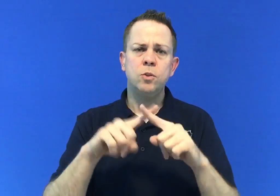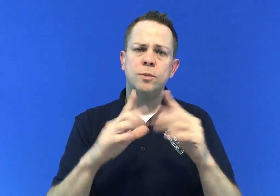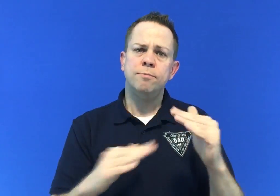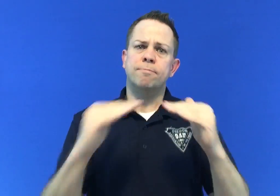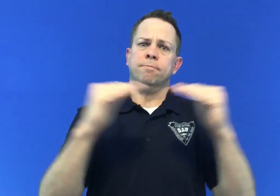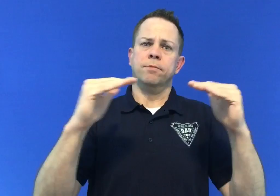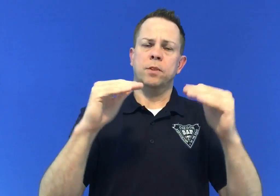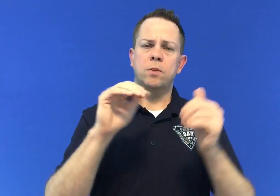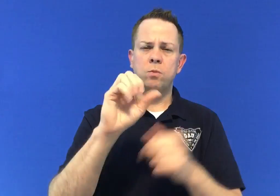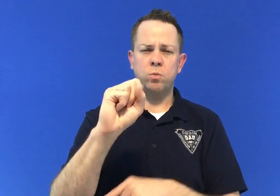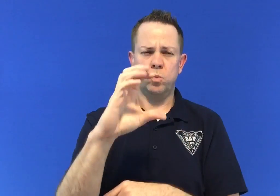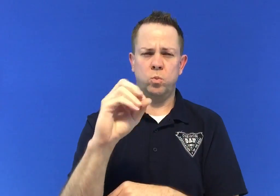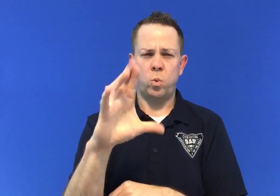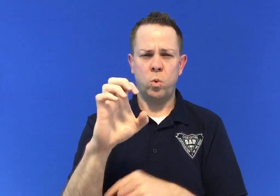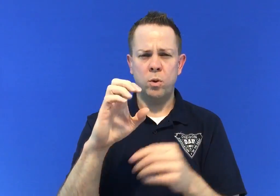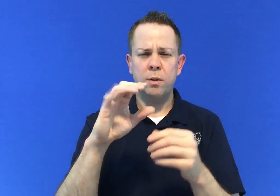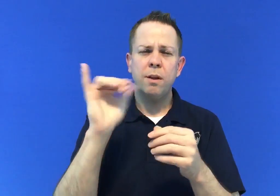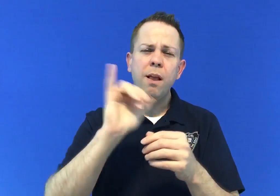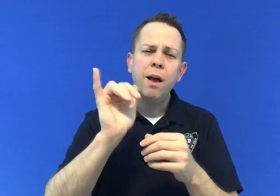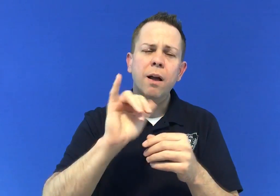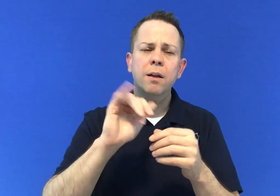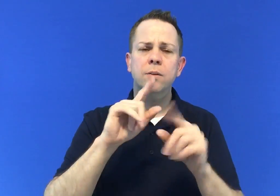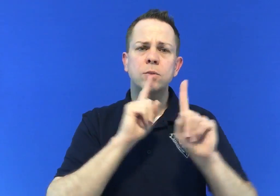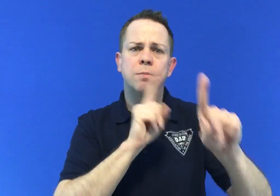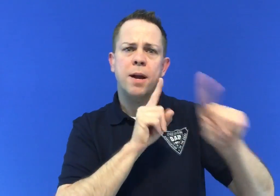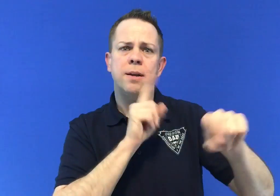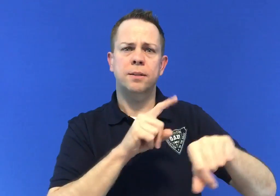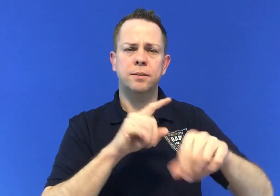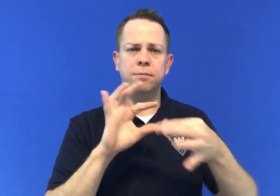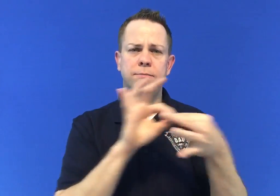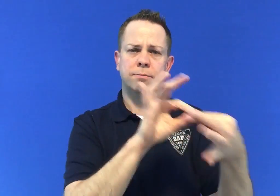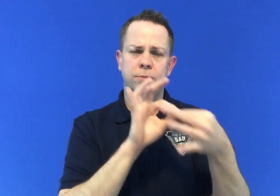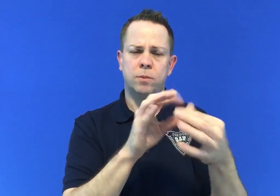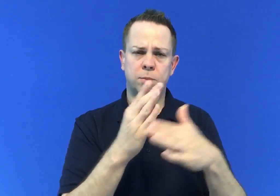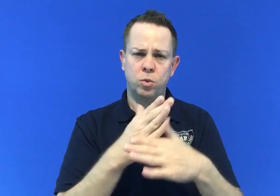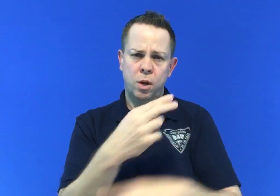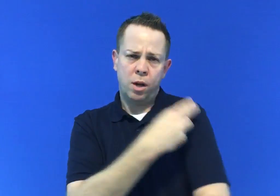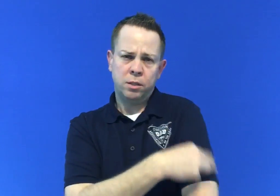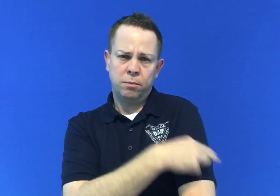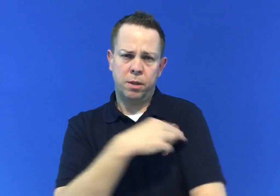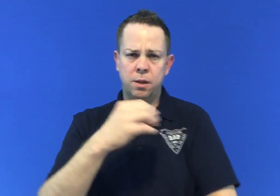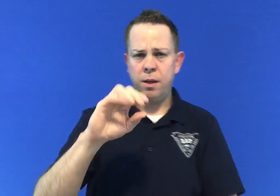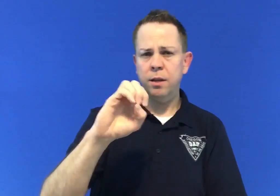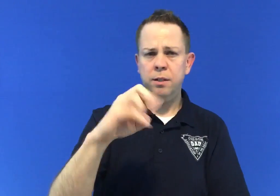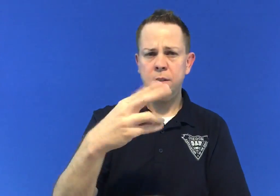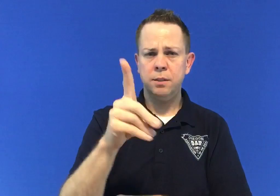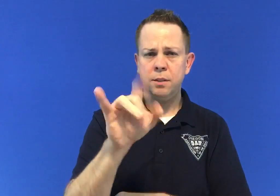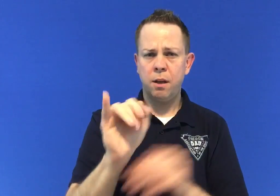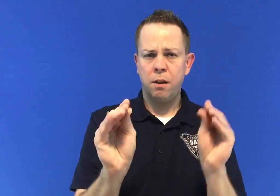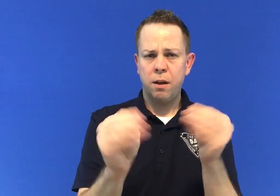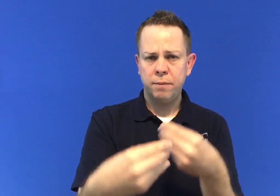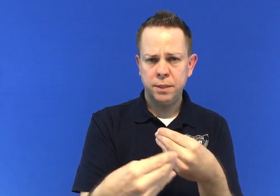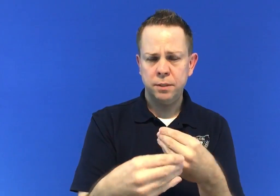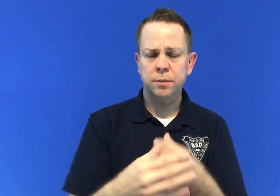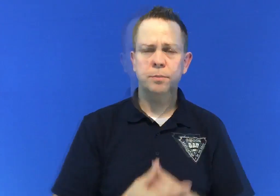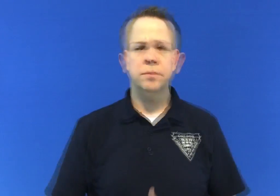to make their scores like their responses to hospitals to share their responses with EHDI offices.